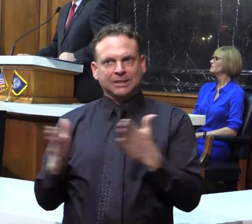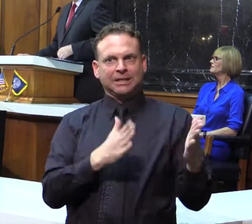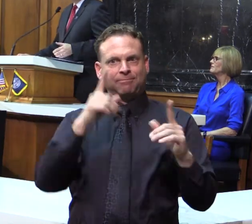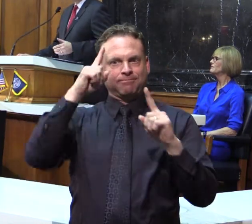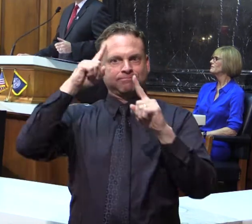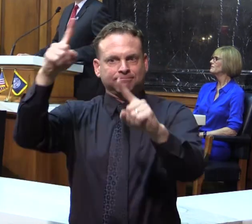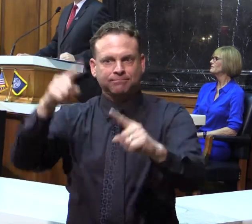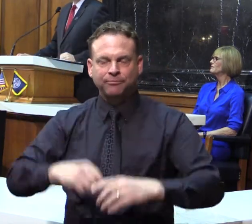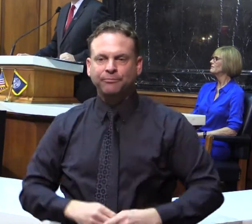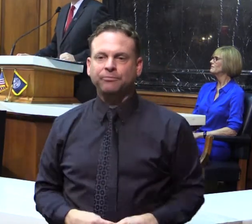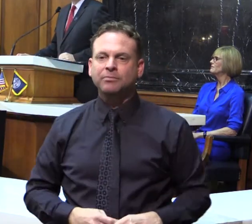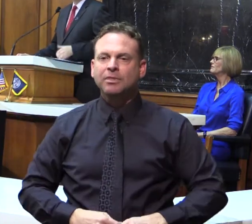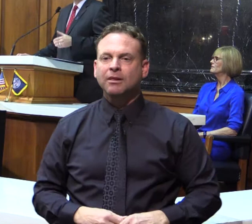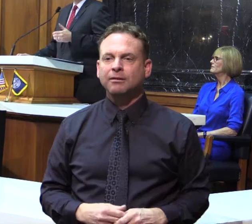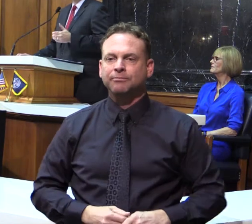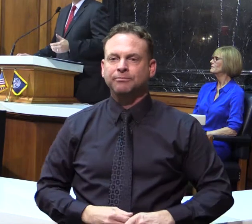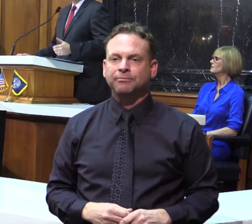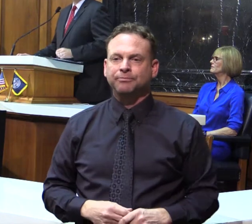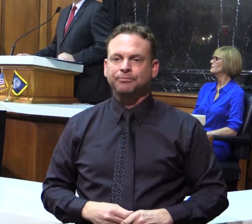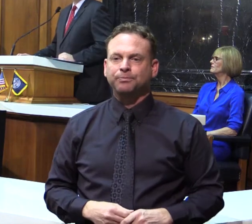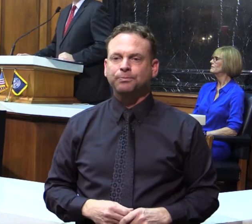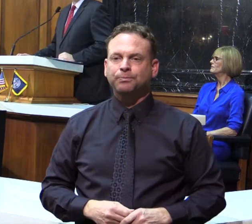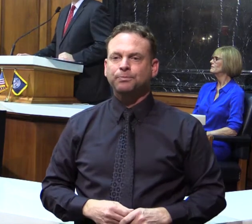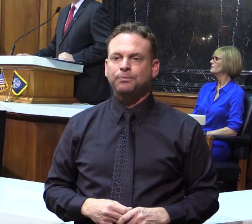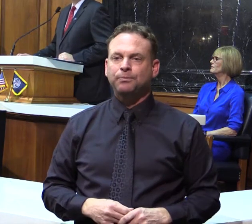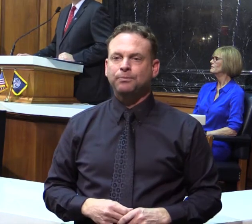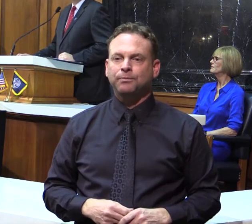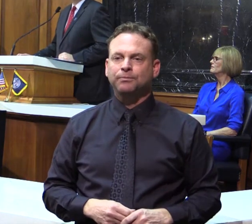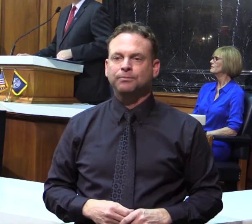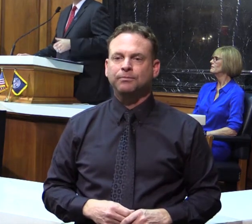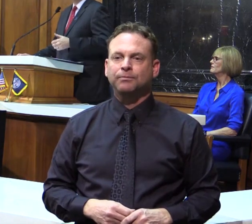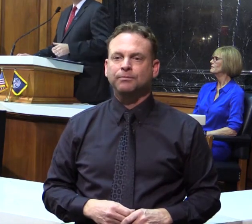dollars... each of the next two years... for development of asset management plans for